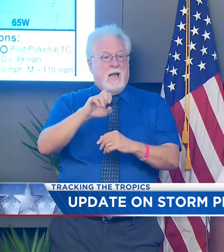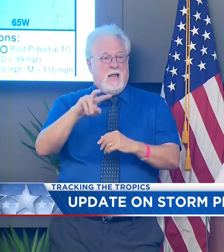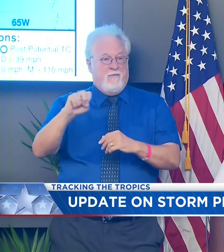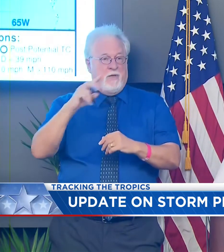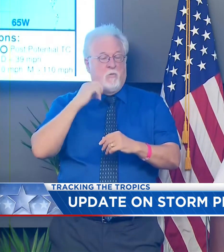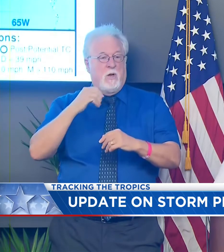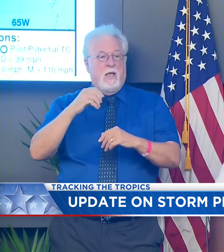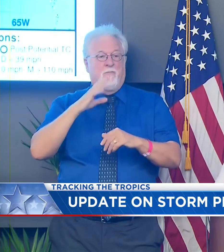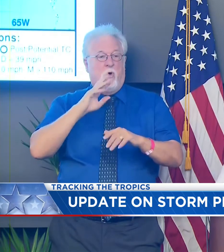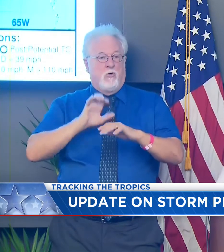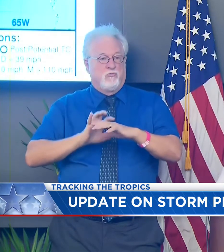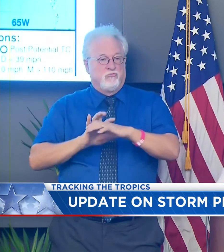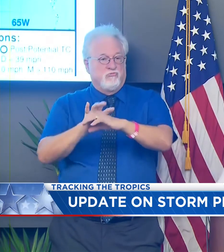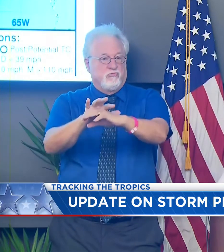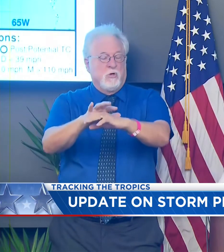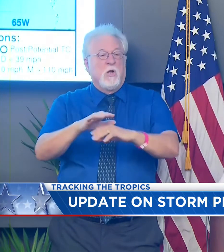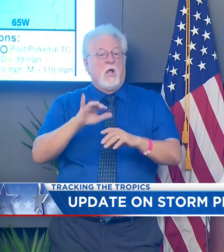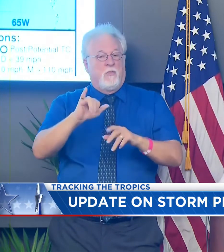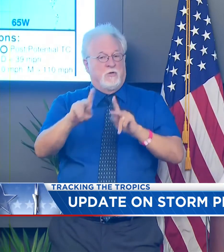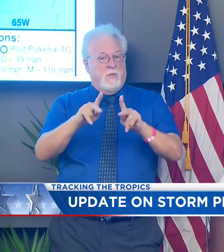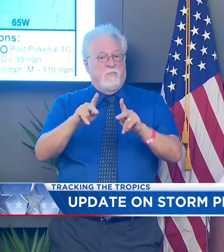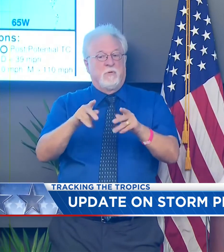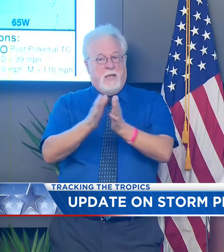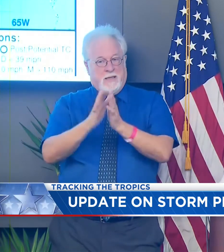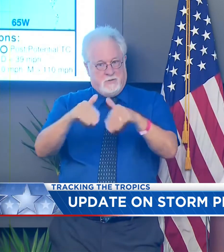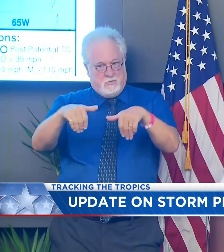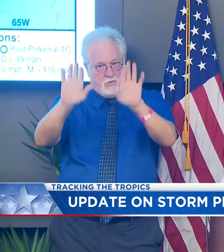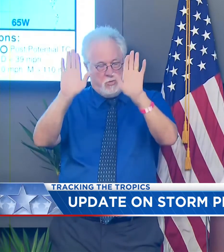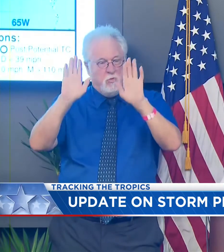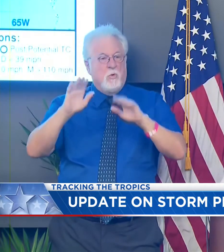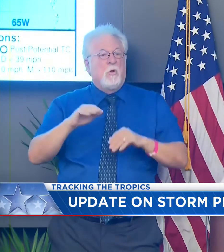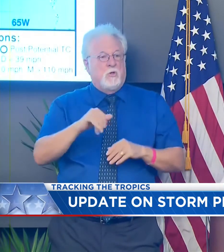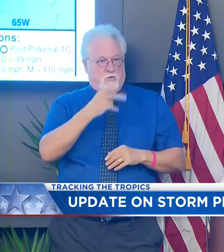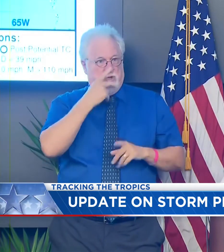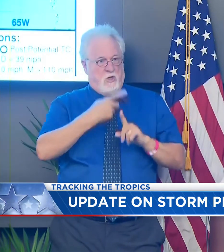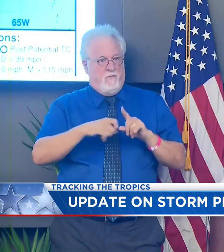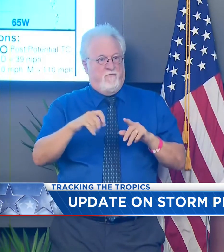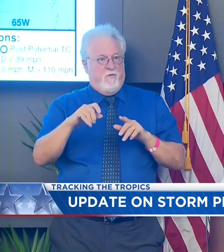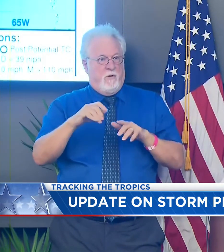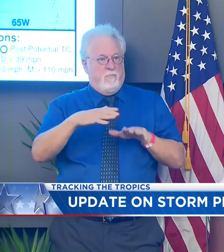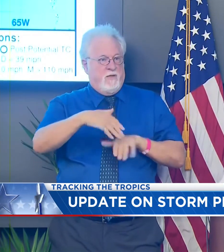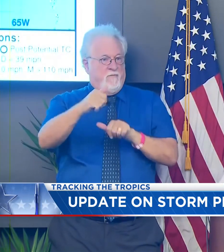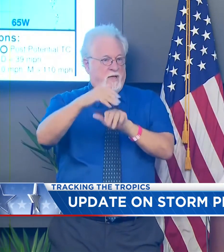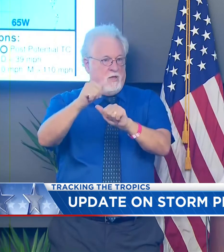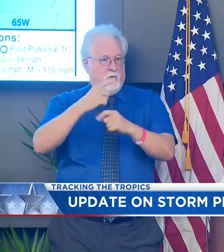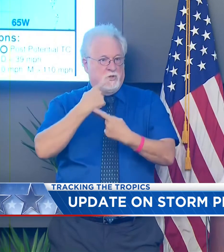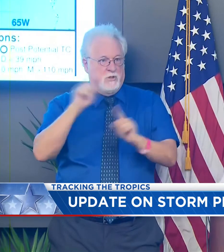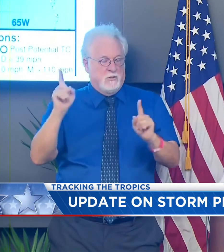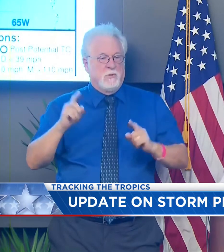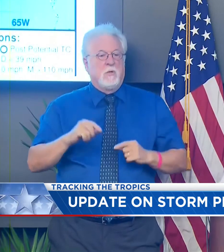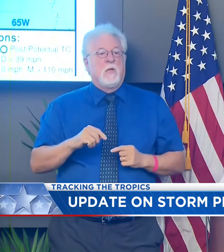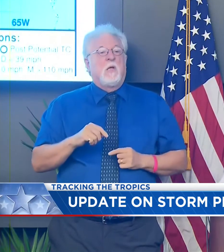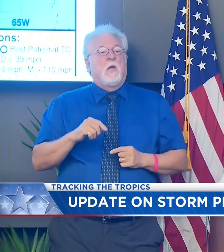THAT IS APPROVED. FOR A CAT 1 STORM LIKE THIS, THOSE AREAS OUTSIDE THE PROTECTED LEVEE SYSTEM, WE'RE GOING TO HAVE STORM SURGE. THOSE PEOPLE ARE ASKED TO GET